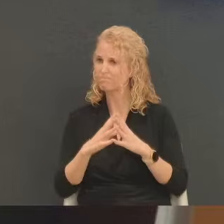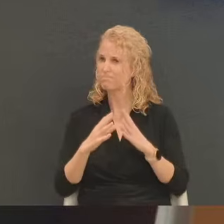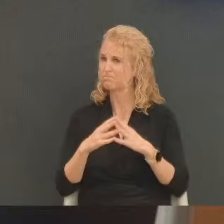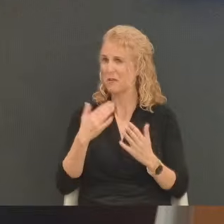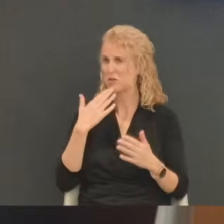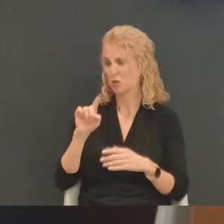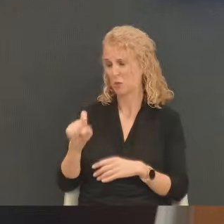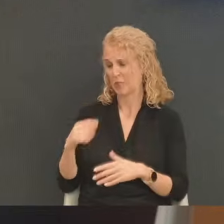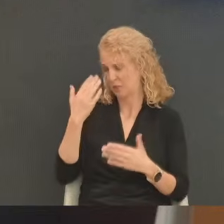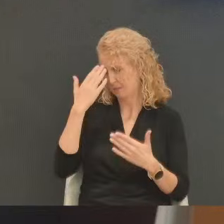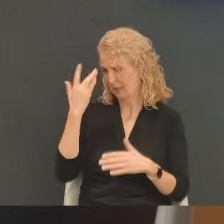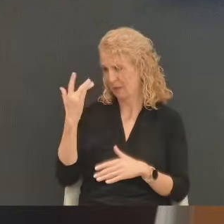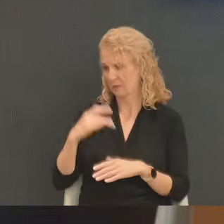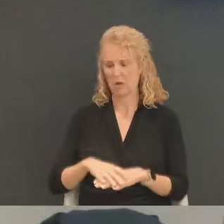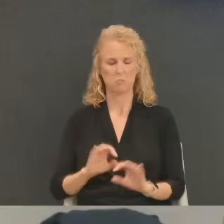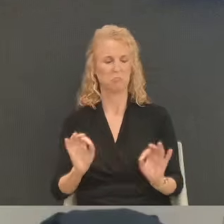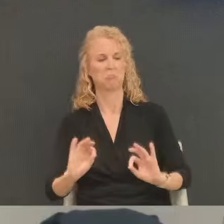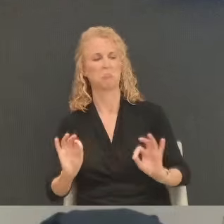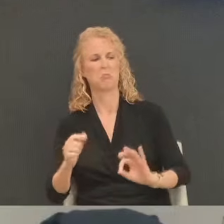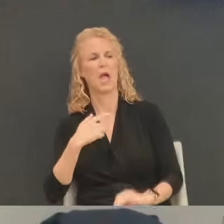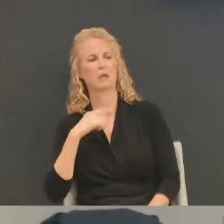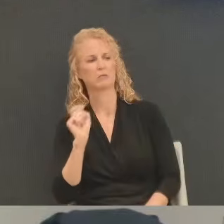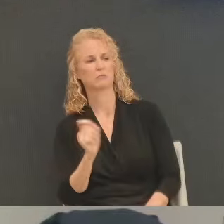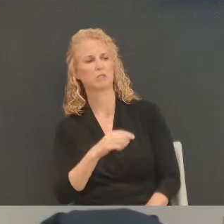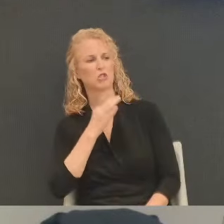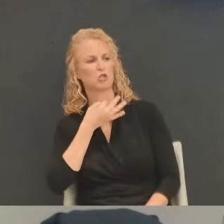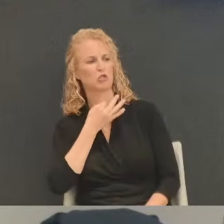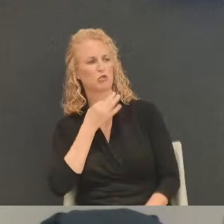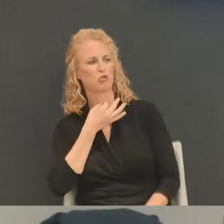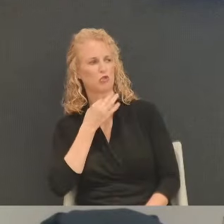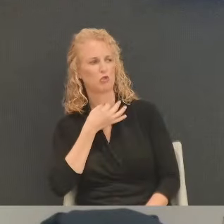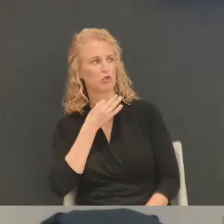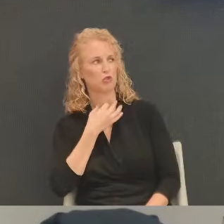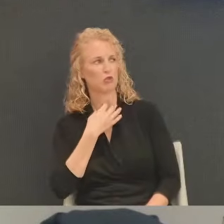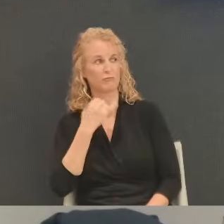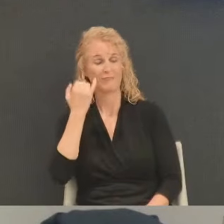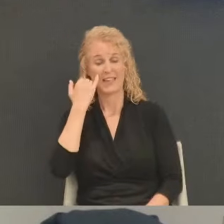Commissioner. Okay, no big deal. But I think for history sake, we should say a renewal. So